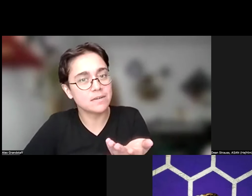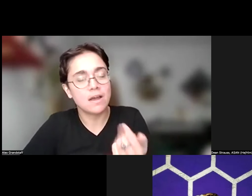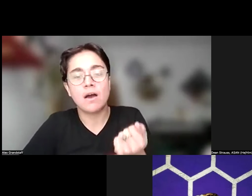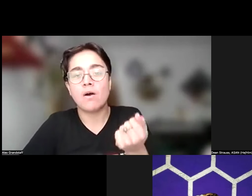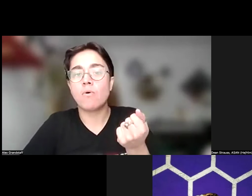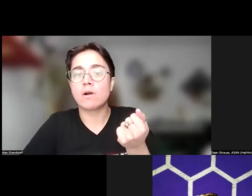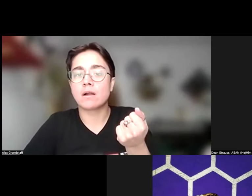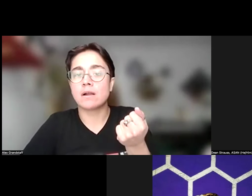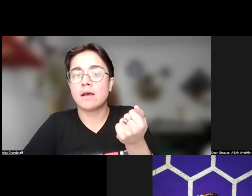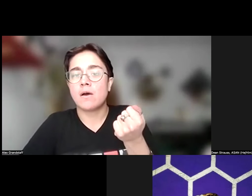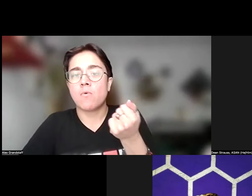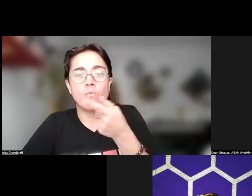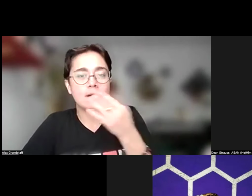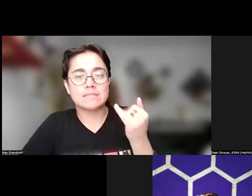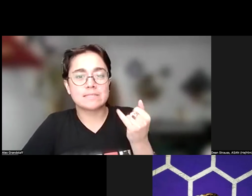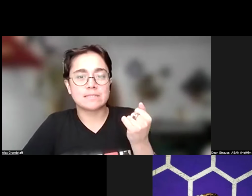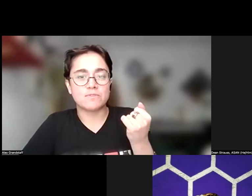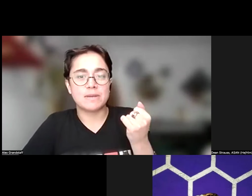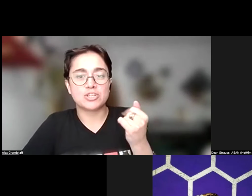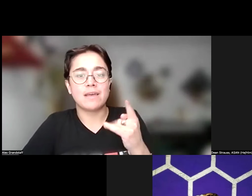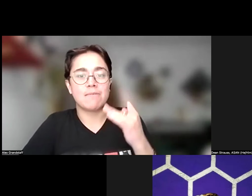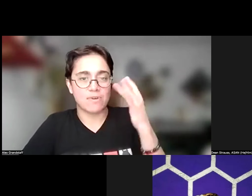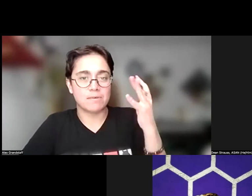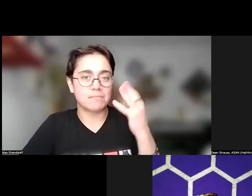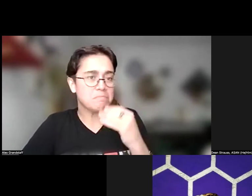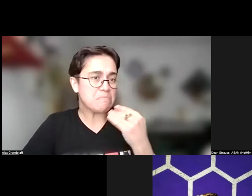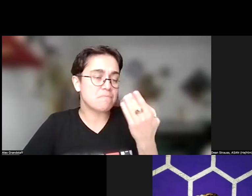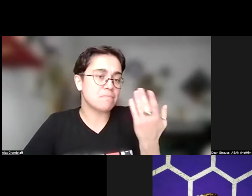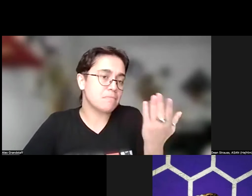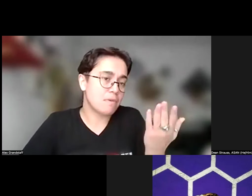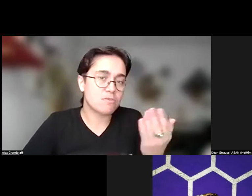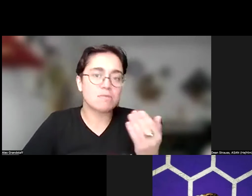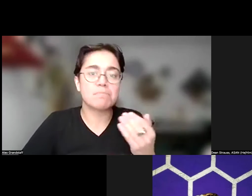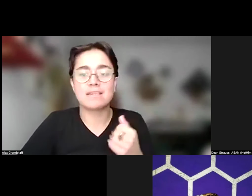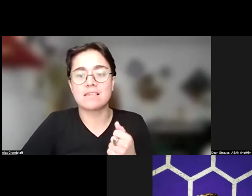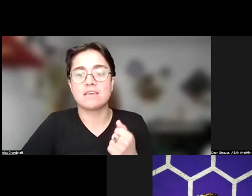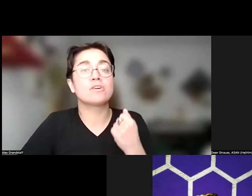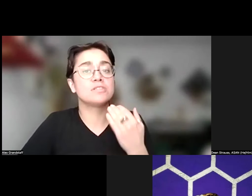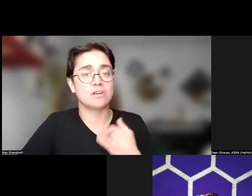That can also be a form of civil disobedience. If you ask questions like